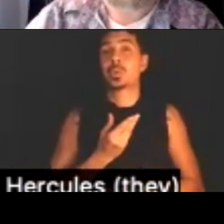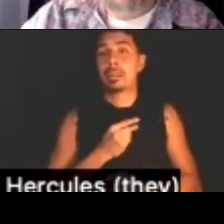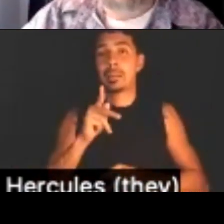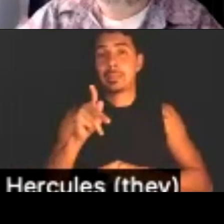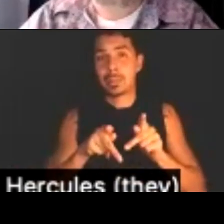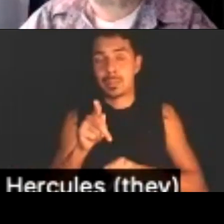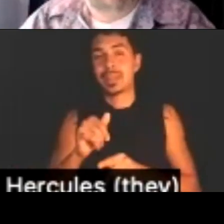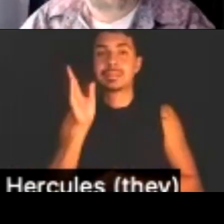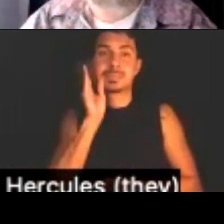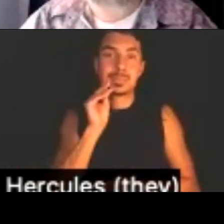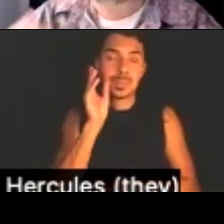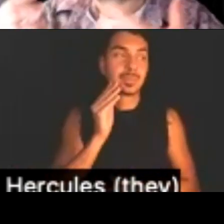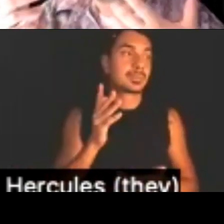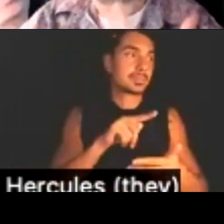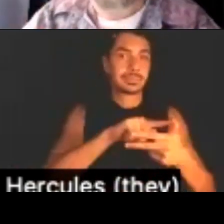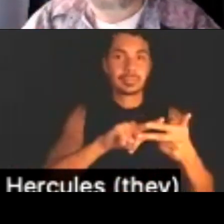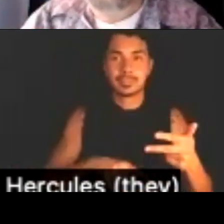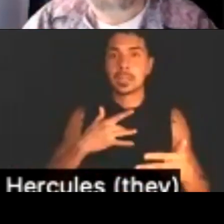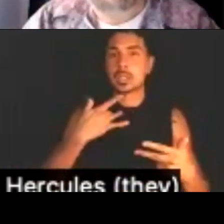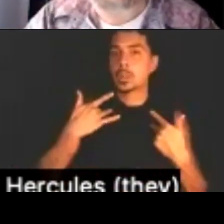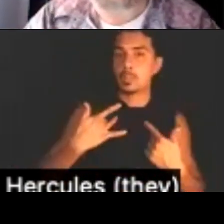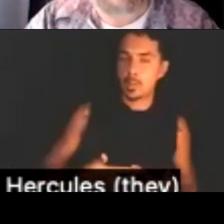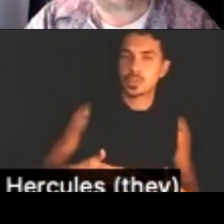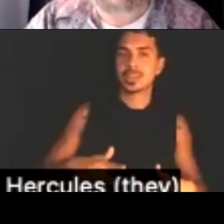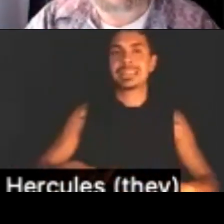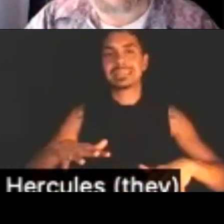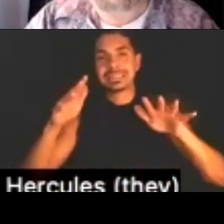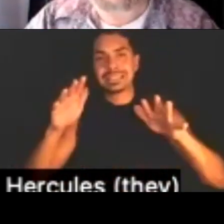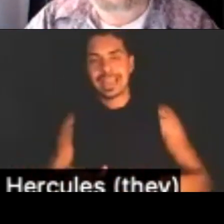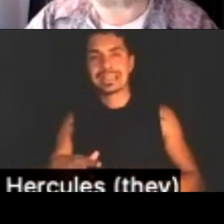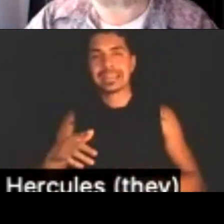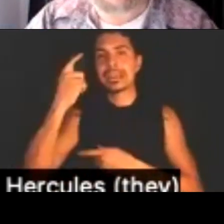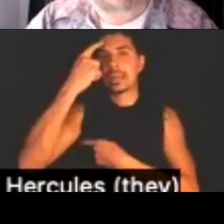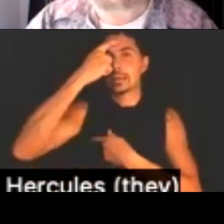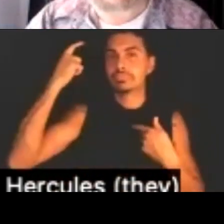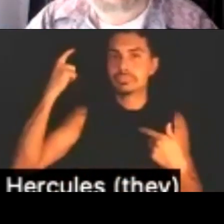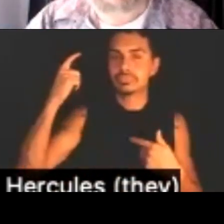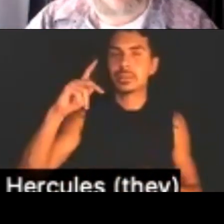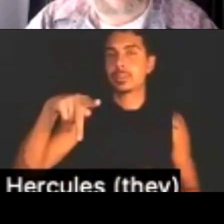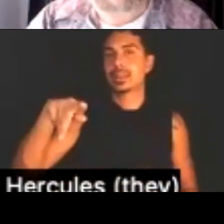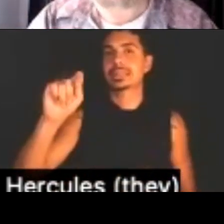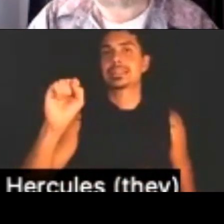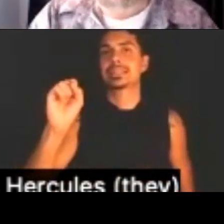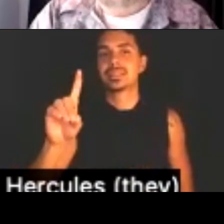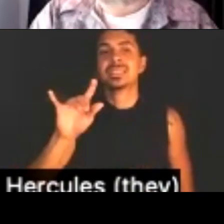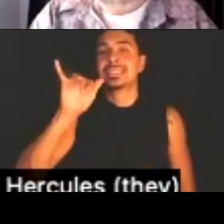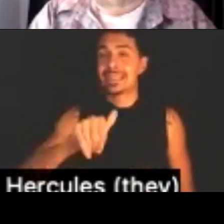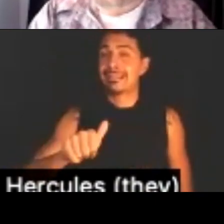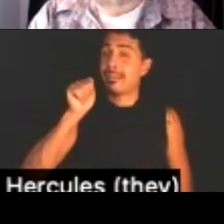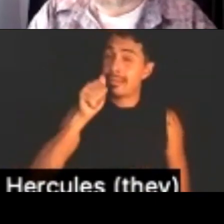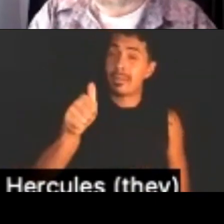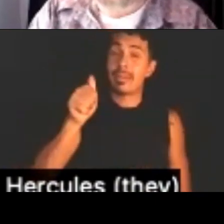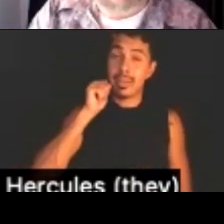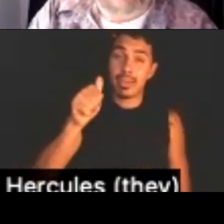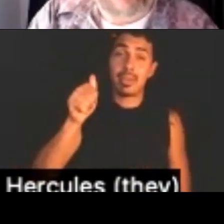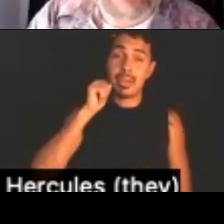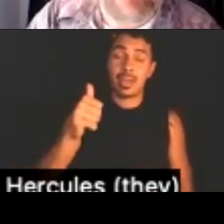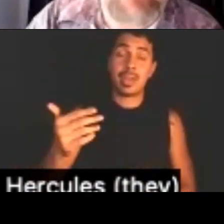And of those people, a lot of folks are really experiencing the daily impact of those mental health conditions.